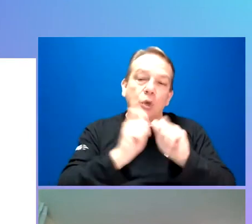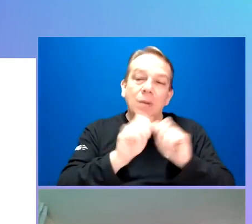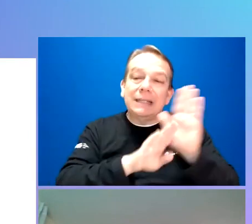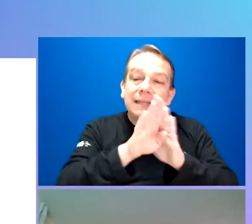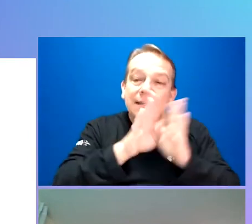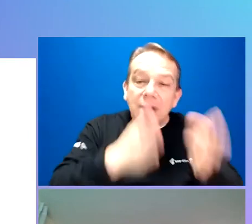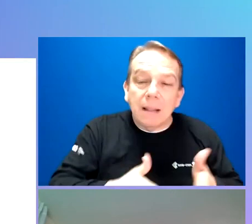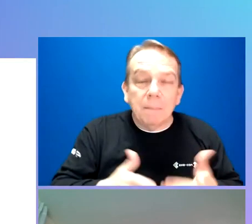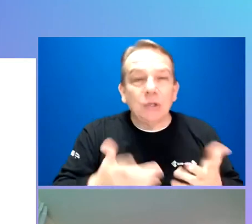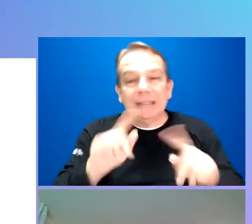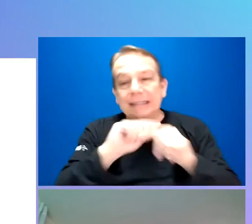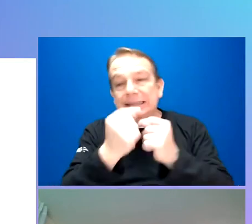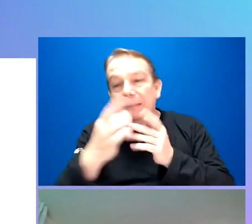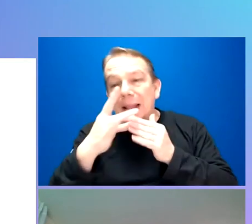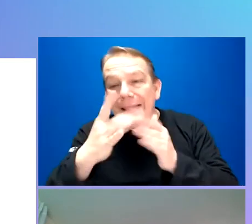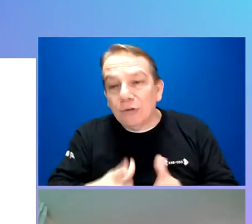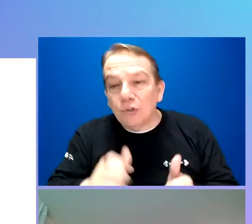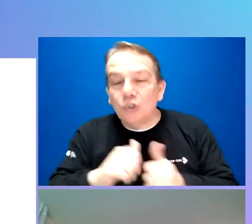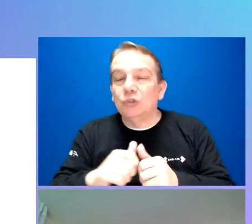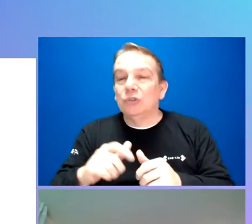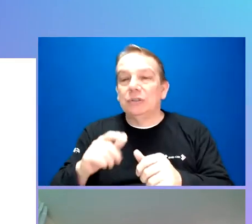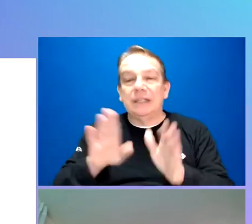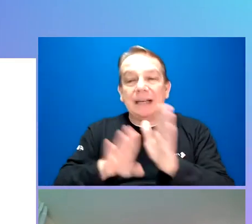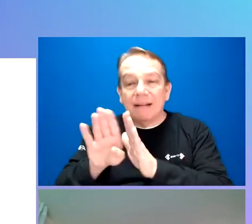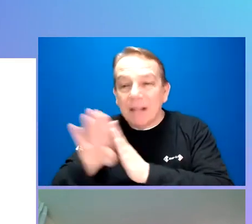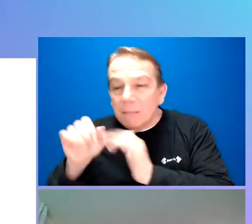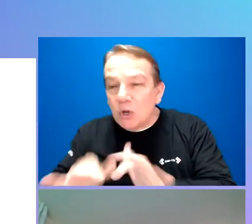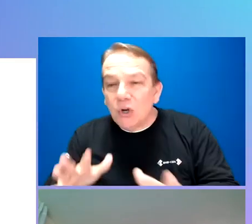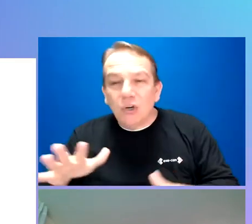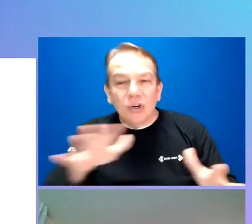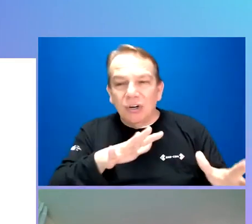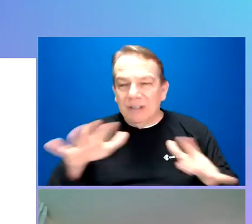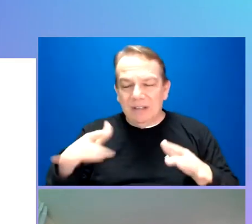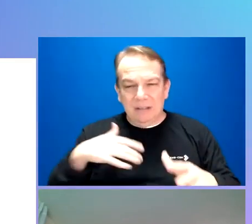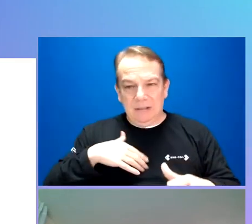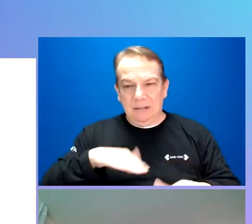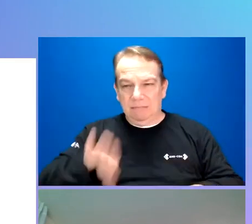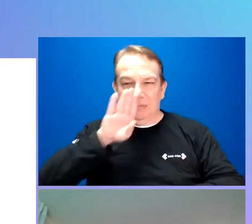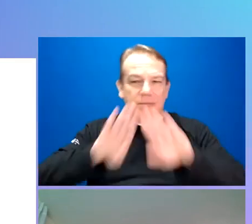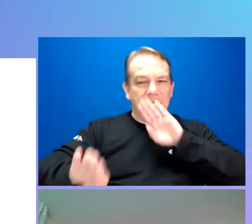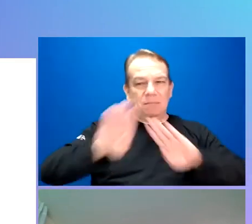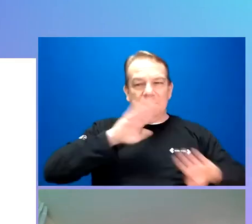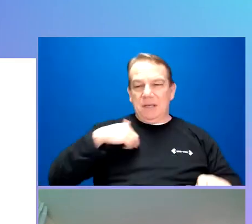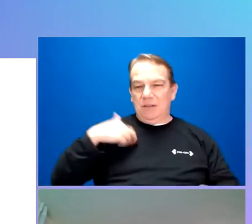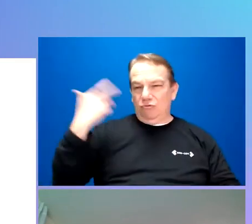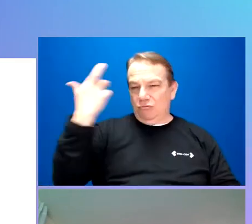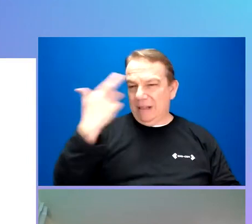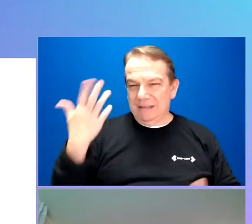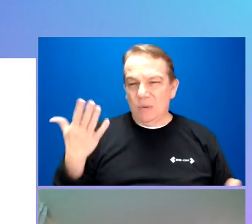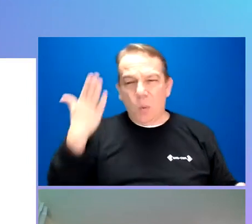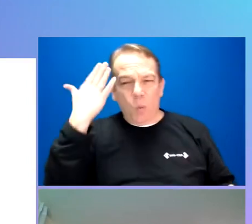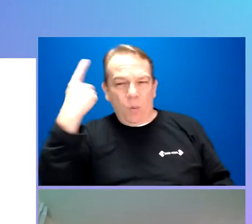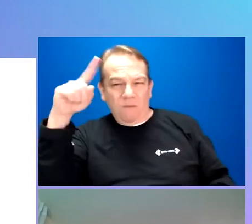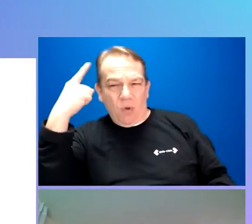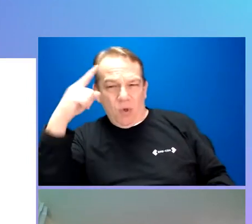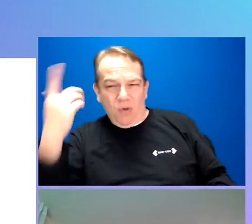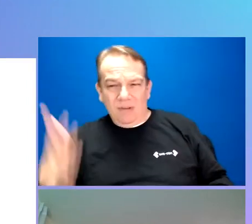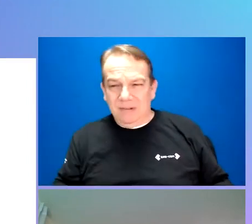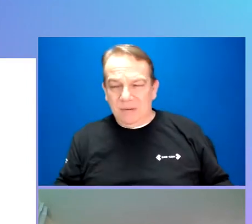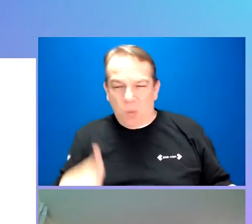leads, I was often running into, uh, this question of why do we